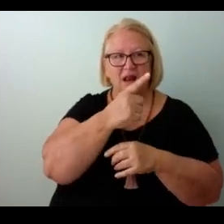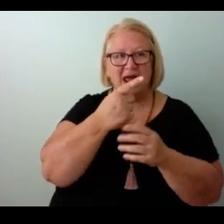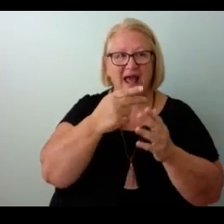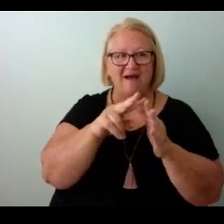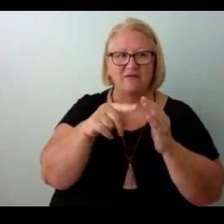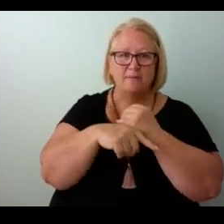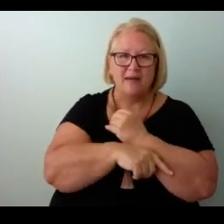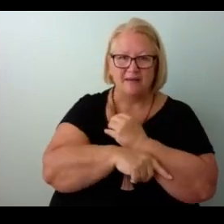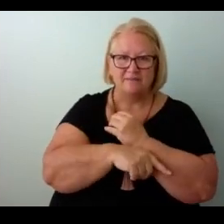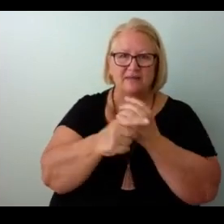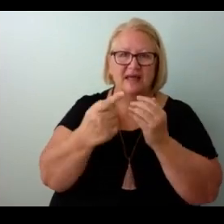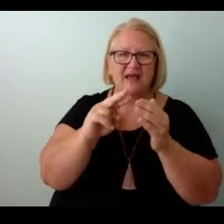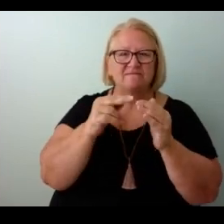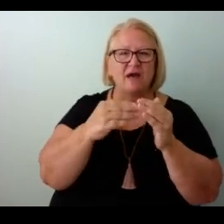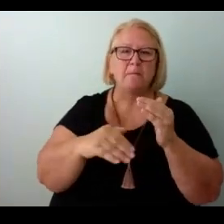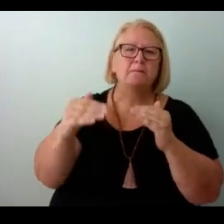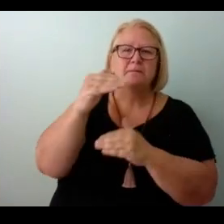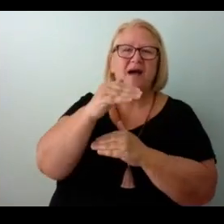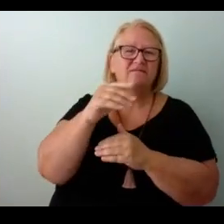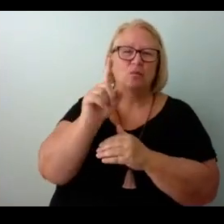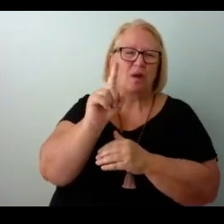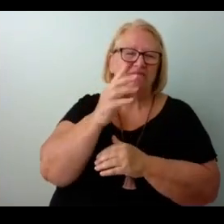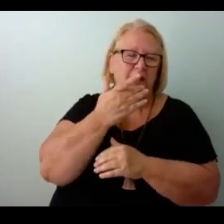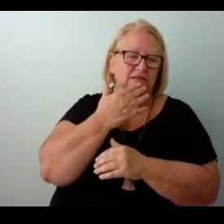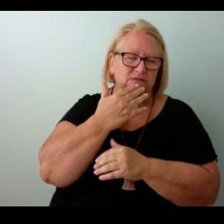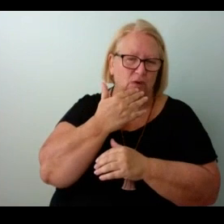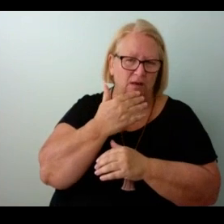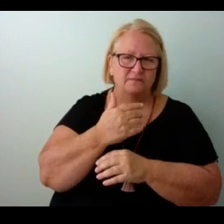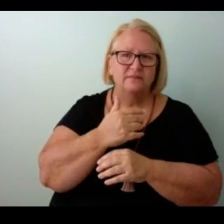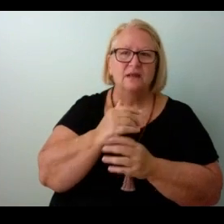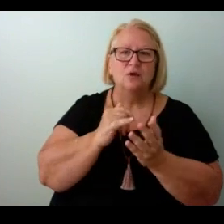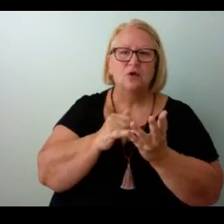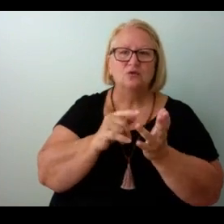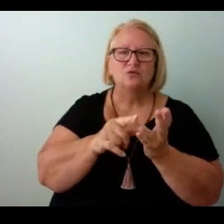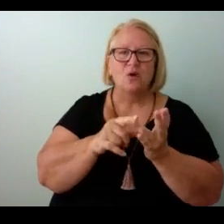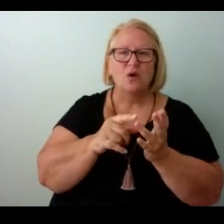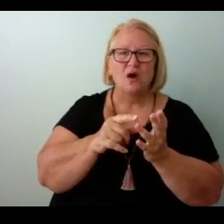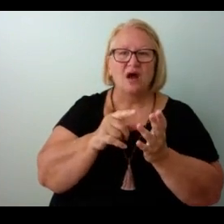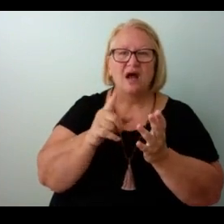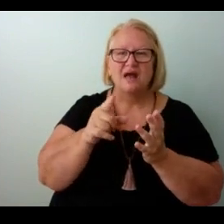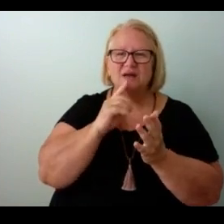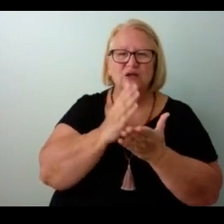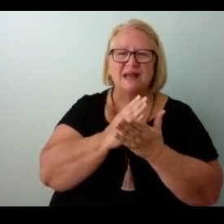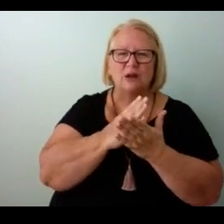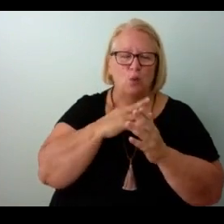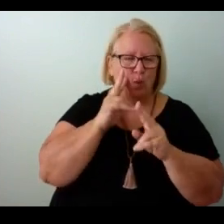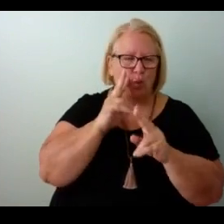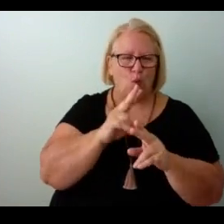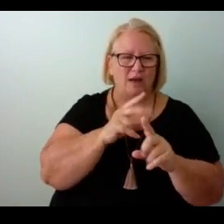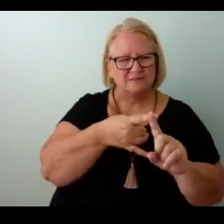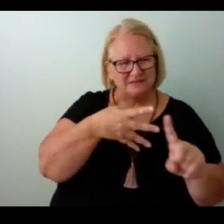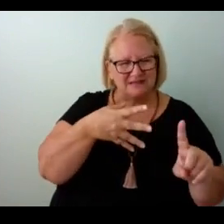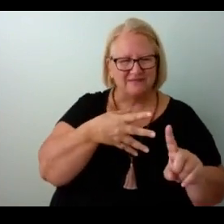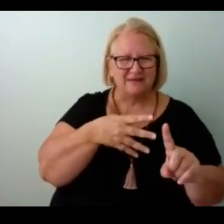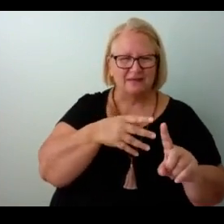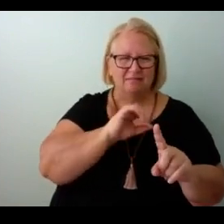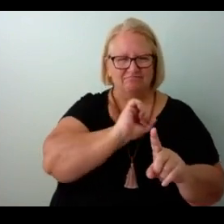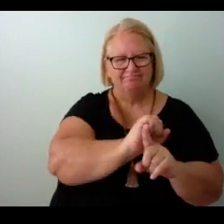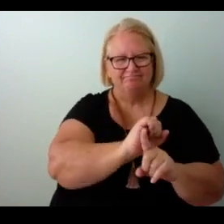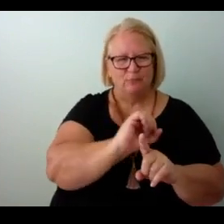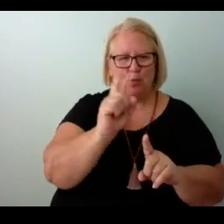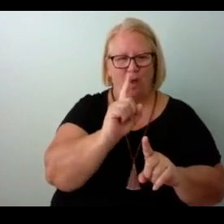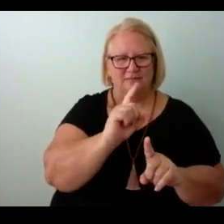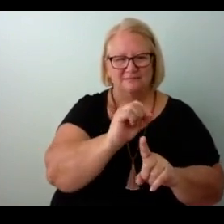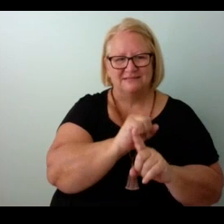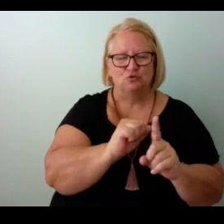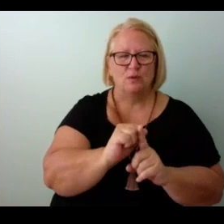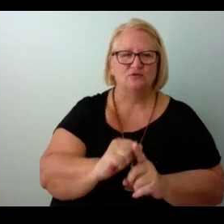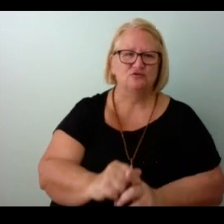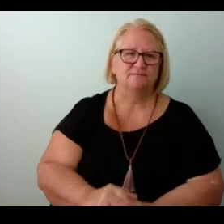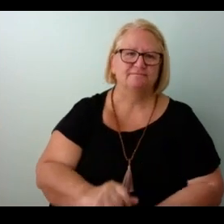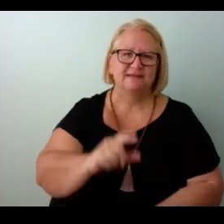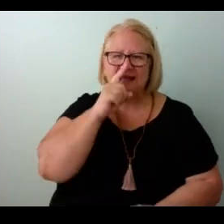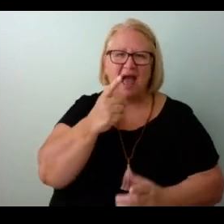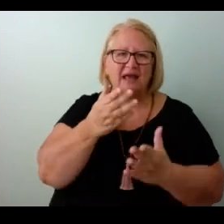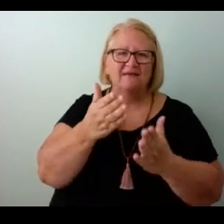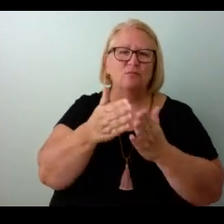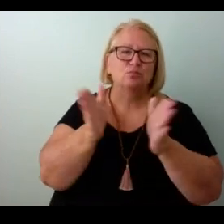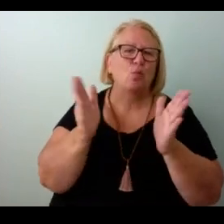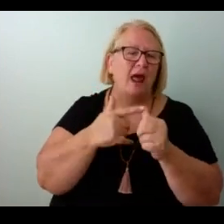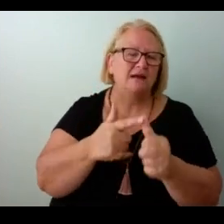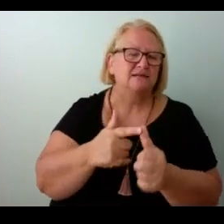We'd have to look at the specific circumstances to give a sensible answer.